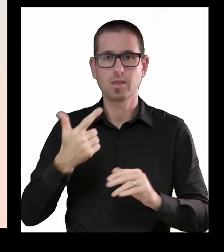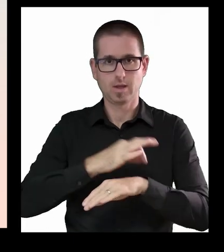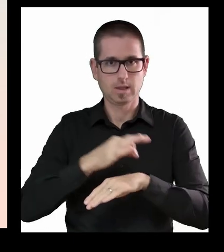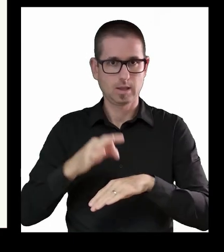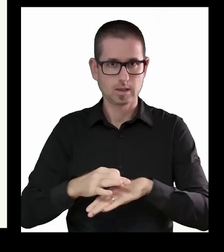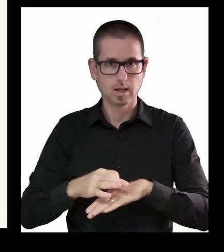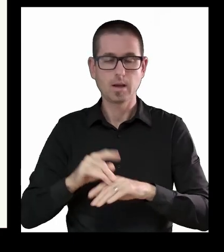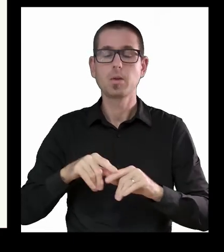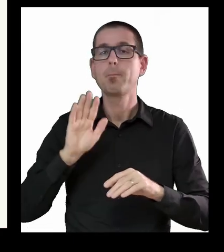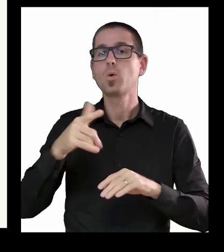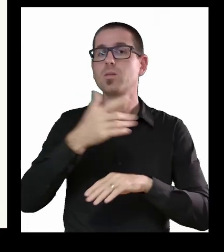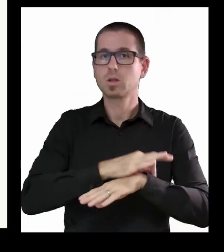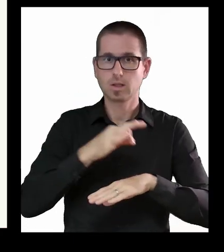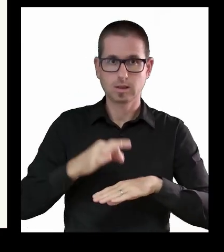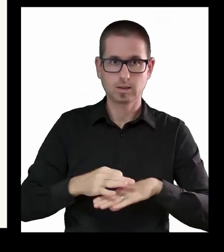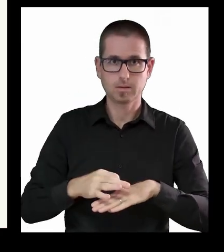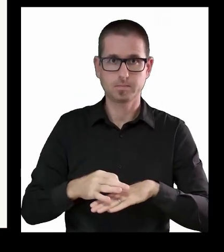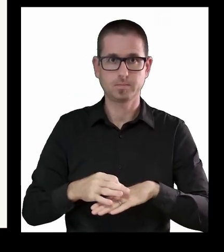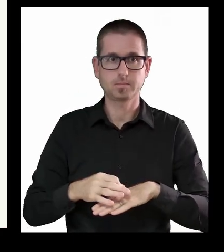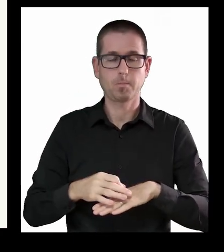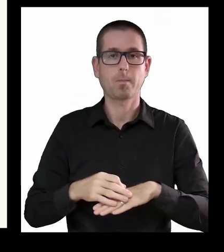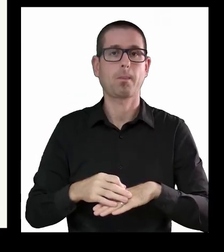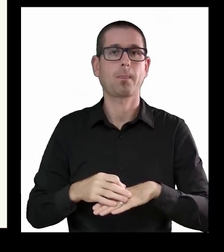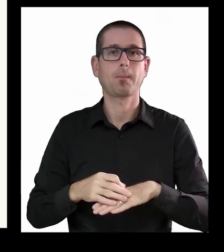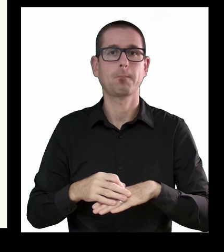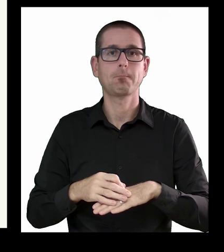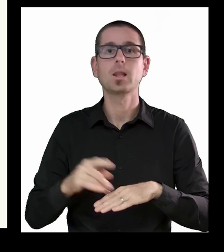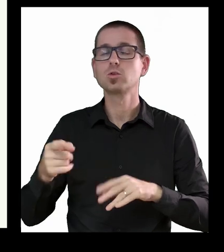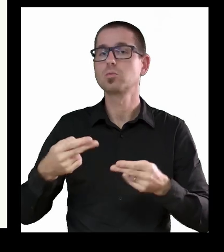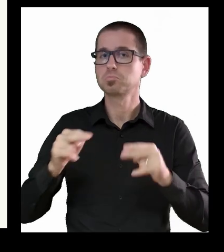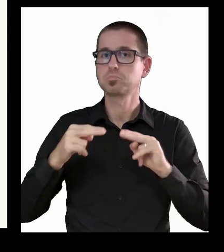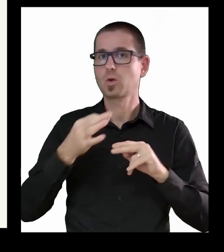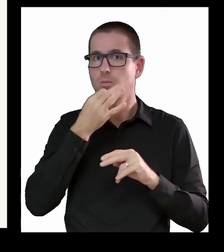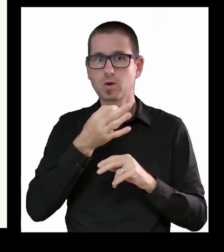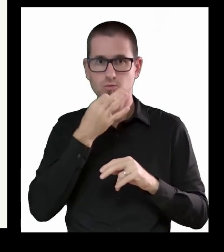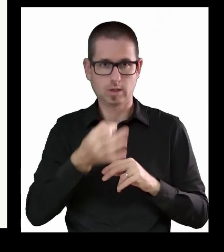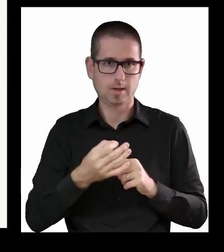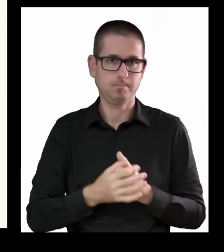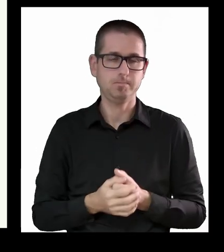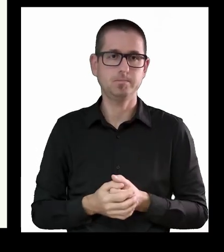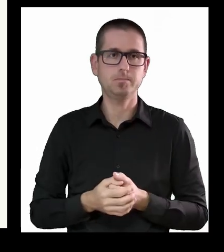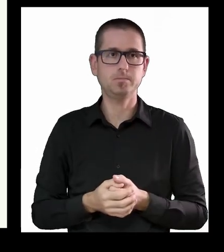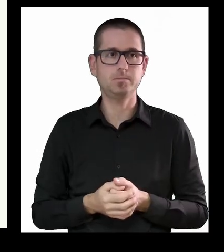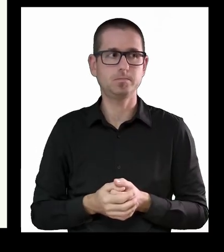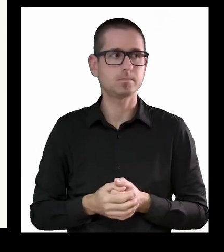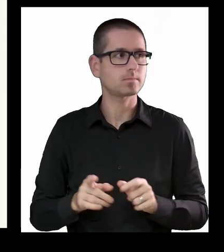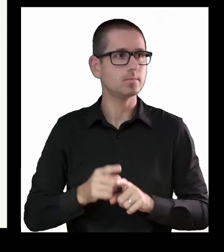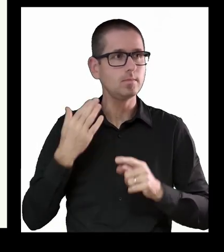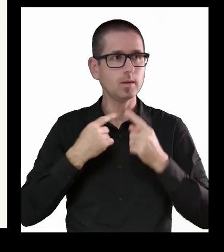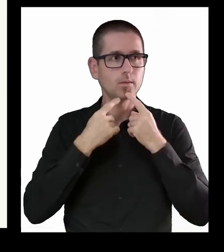then after two weeks they answer the question. In the survey, as I said minimum we had